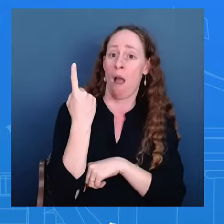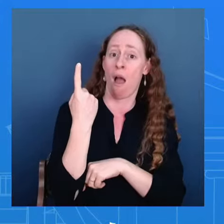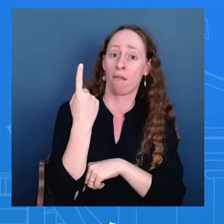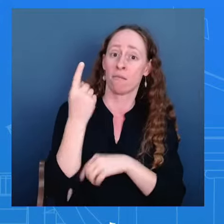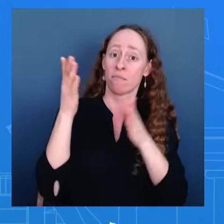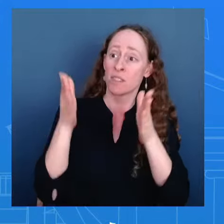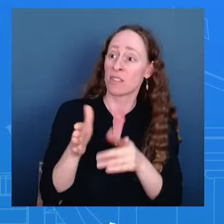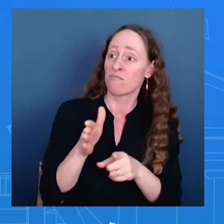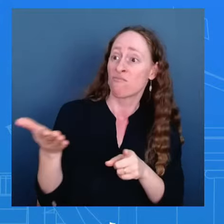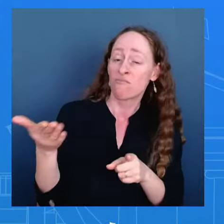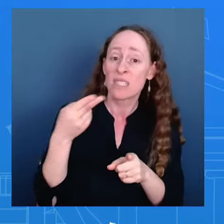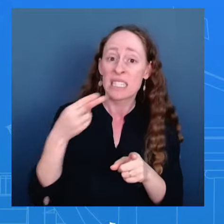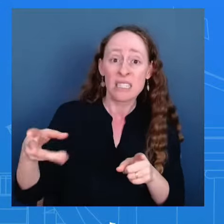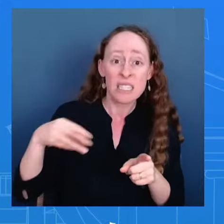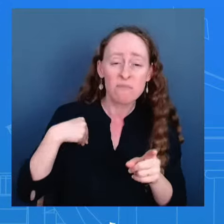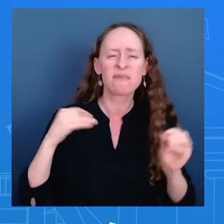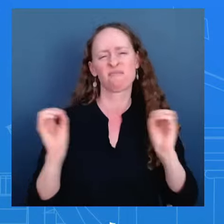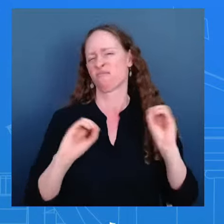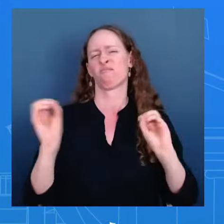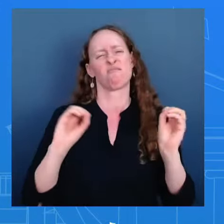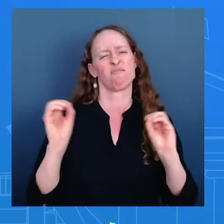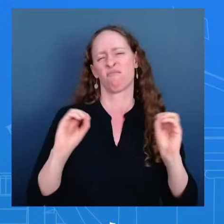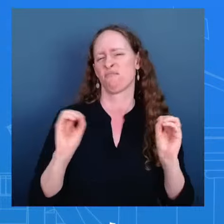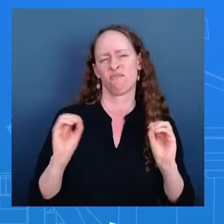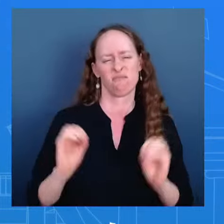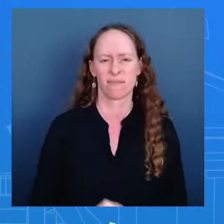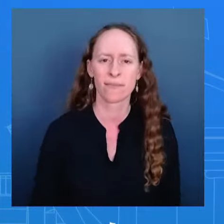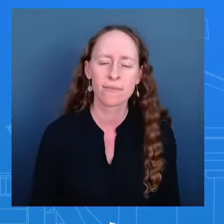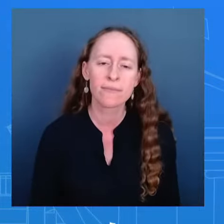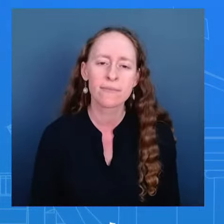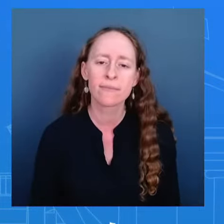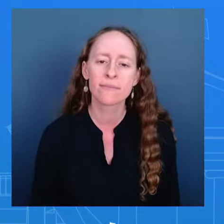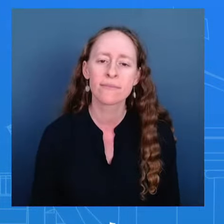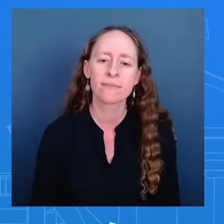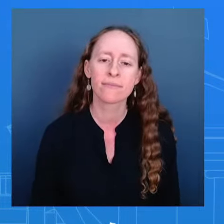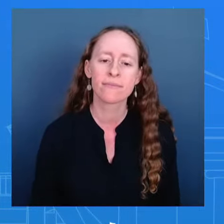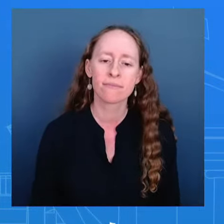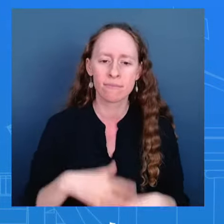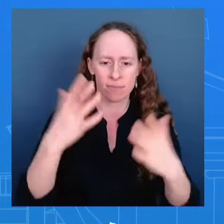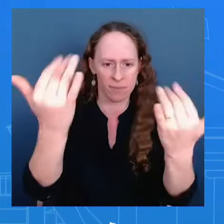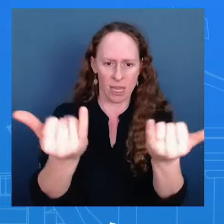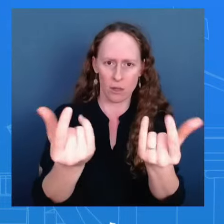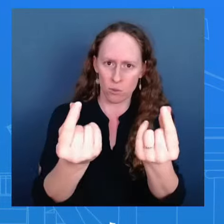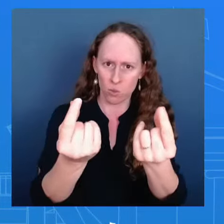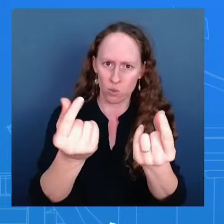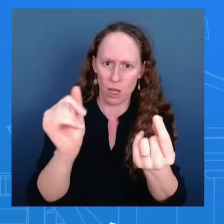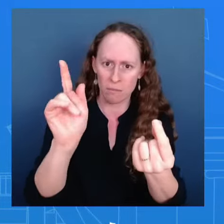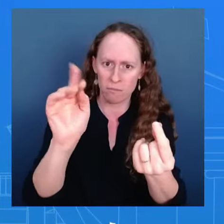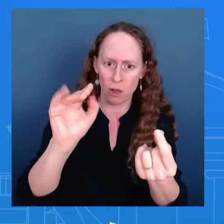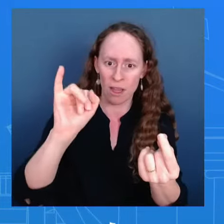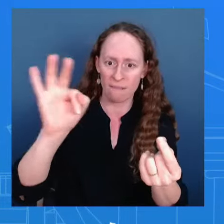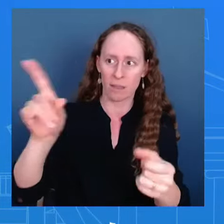whether it was a tragic mistake or deliberate? Mr. Kirby: Let's see what the investigation says. The Press: So we're going to wait for the Israelis to investigate themselves?